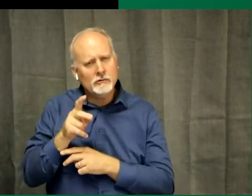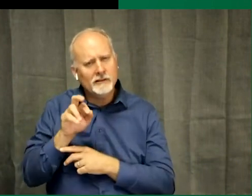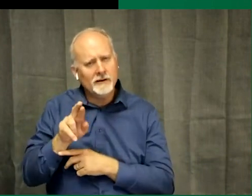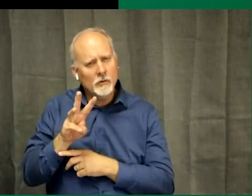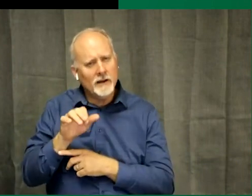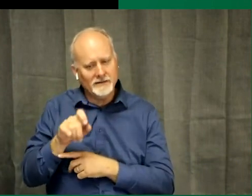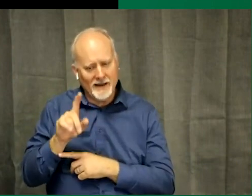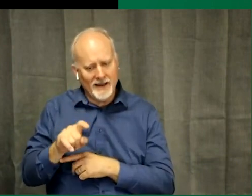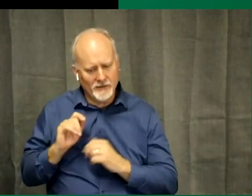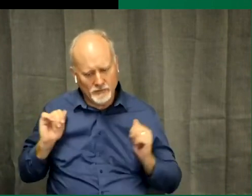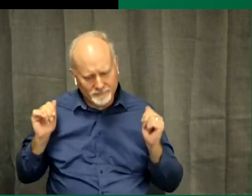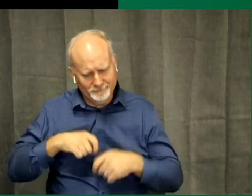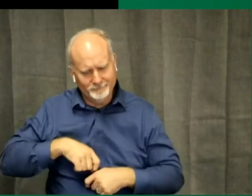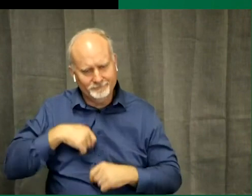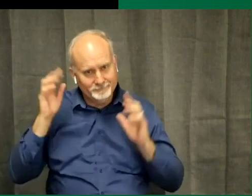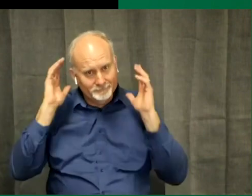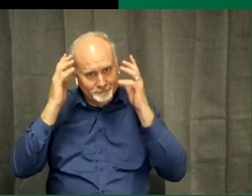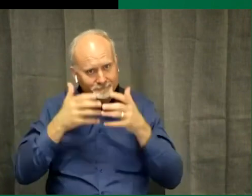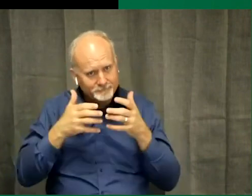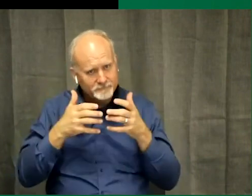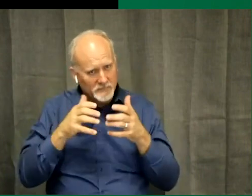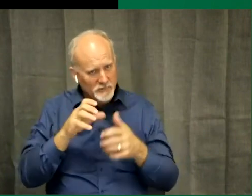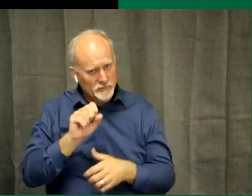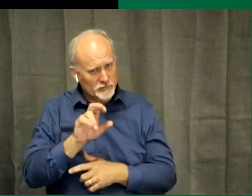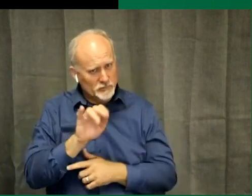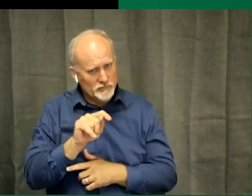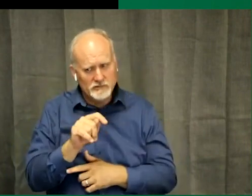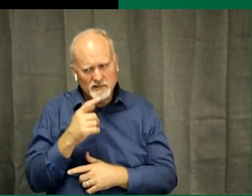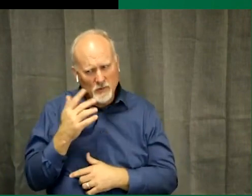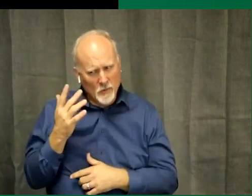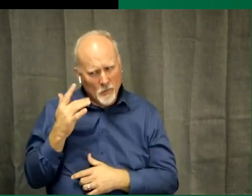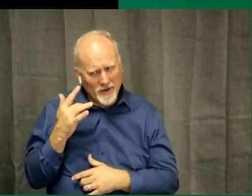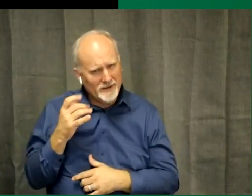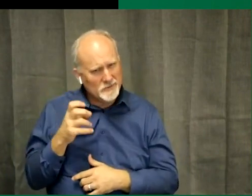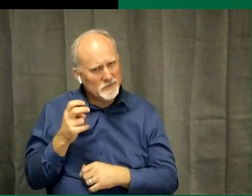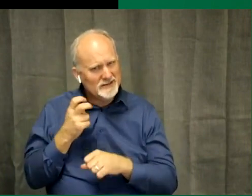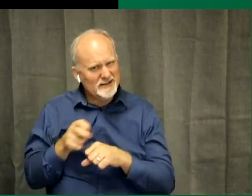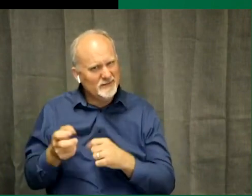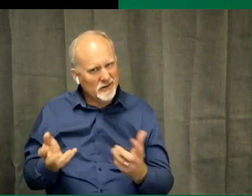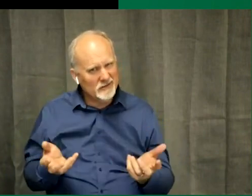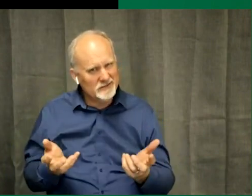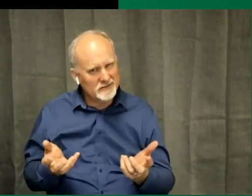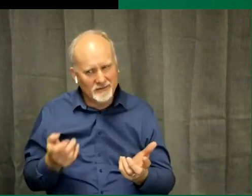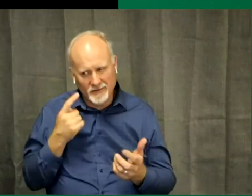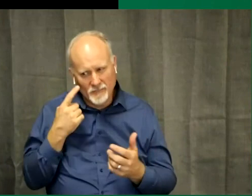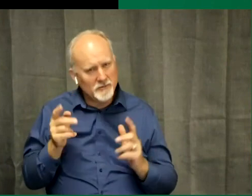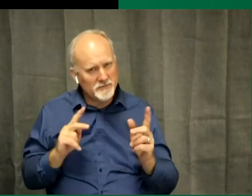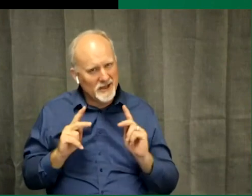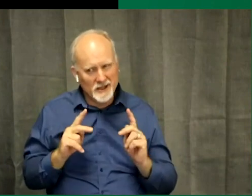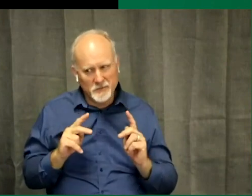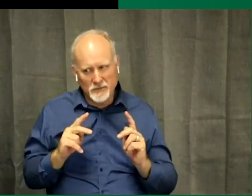protect themselves and ask the question why is it so difficult for people just to simply